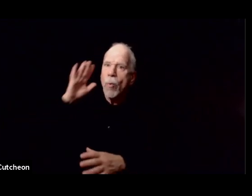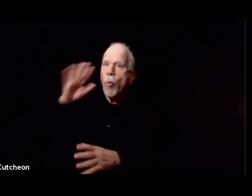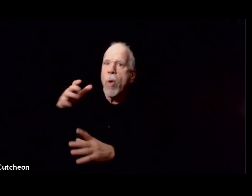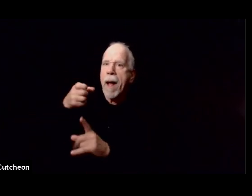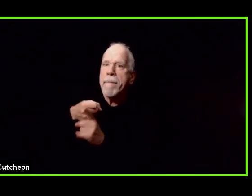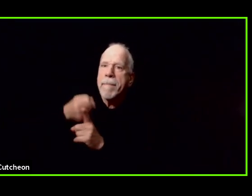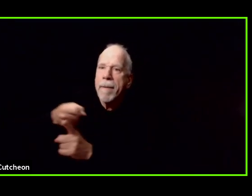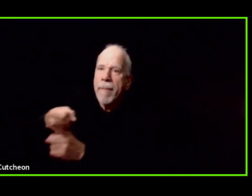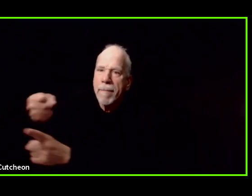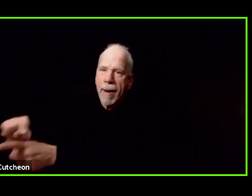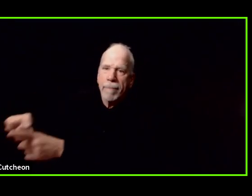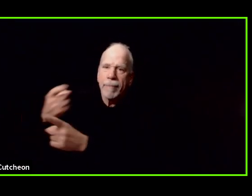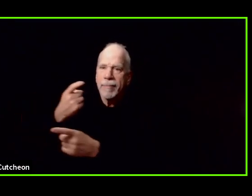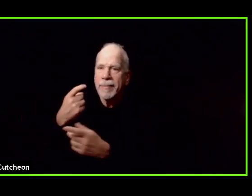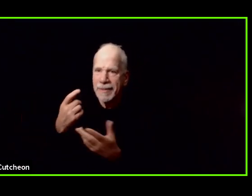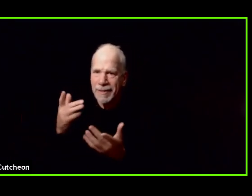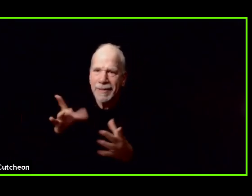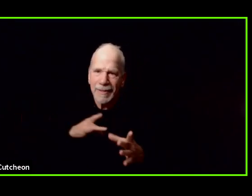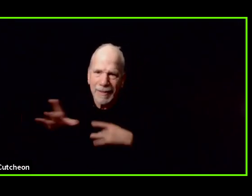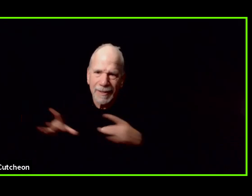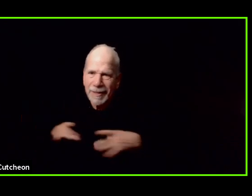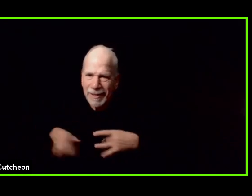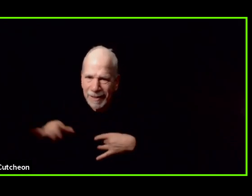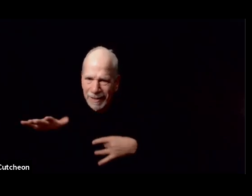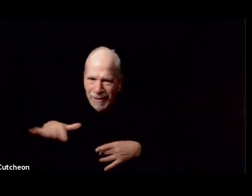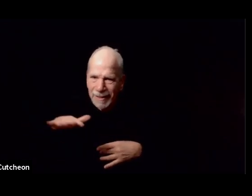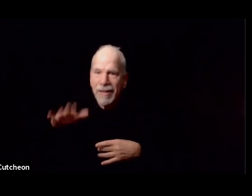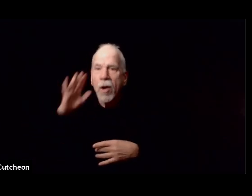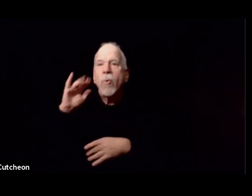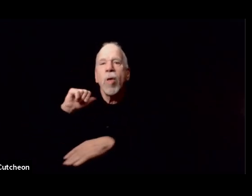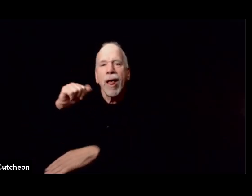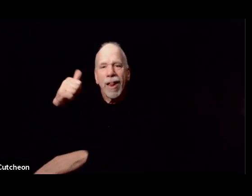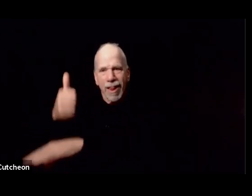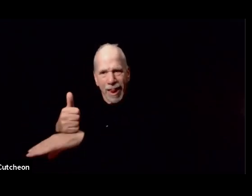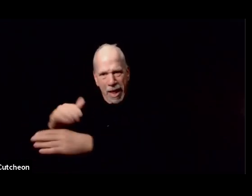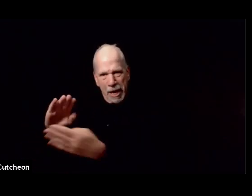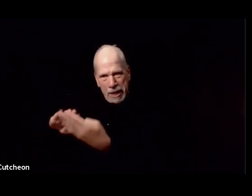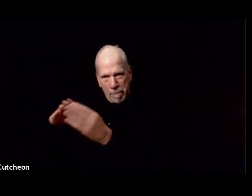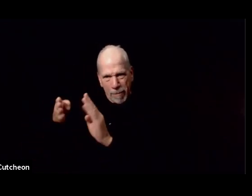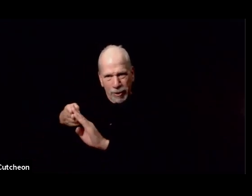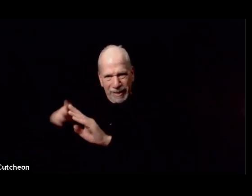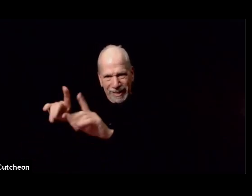of our rural communities. The community testing sites we had up for the last few weeks